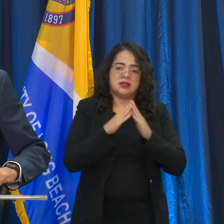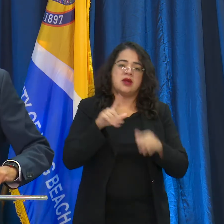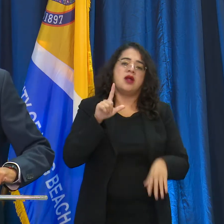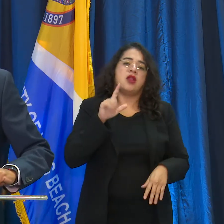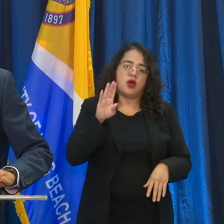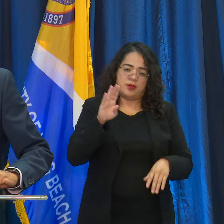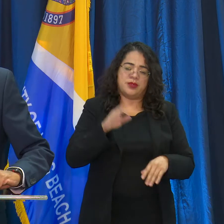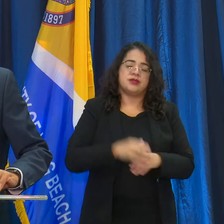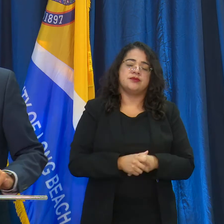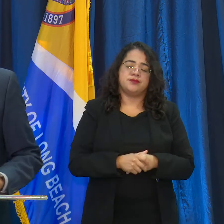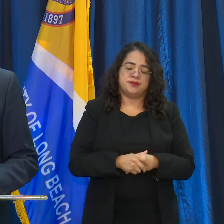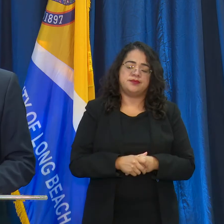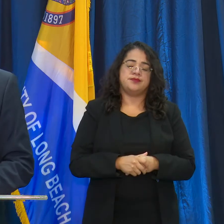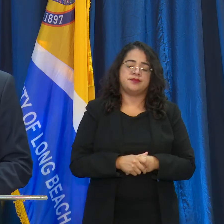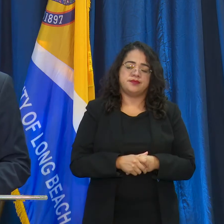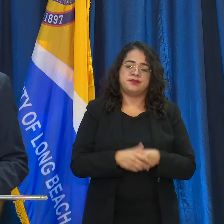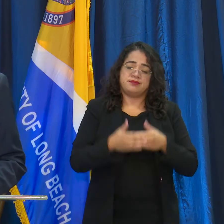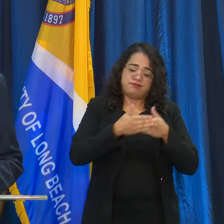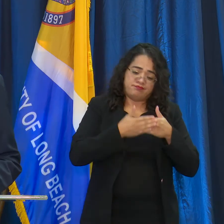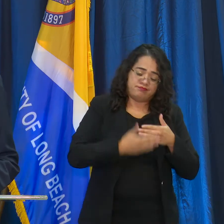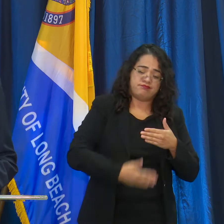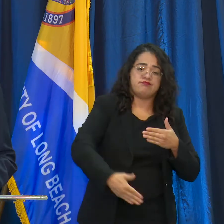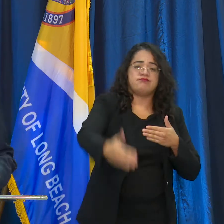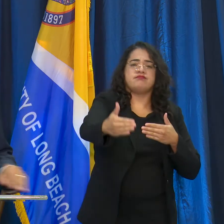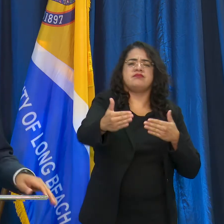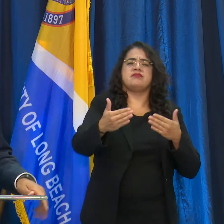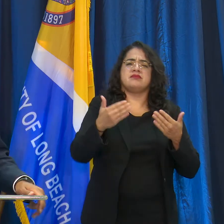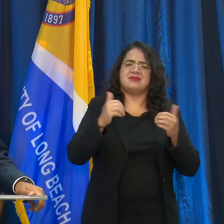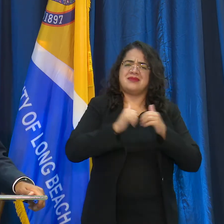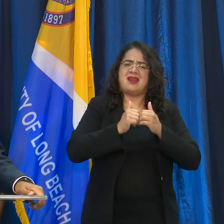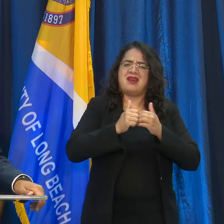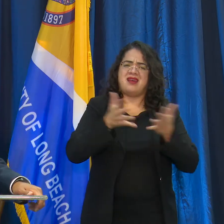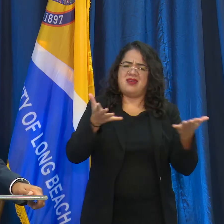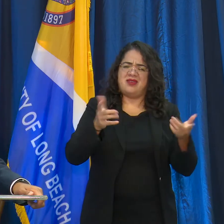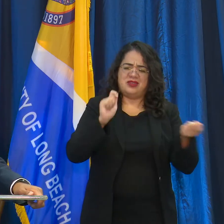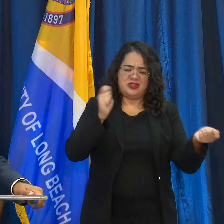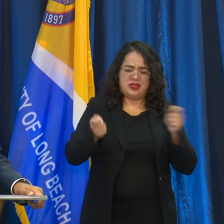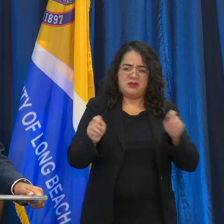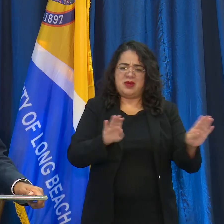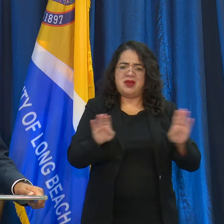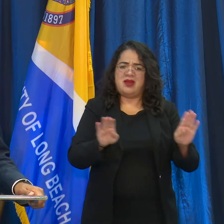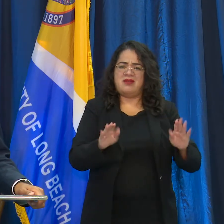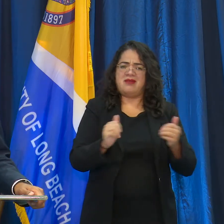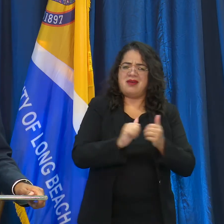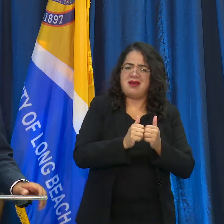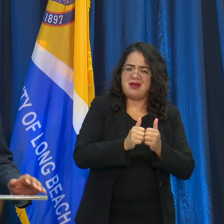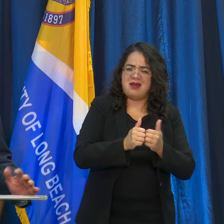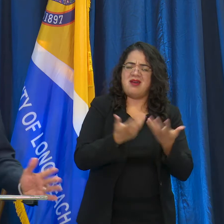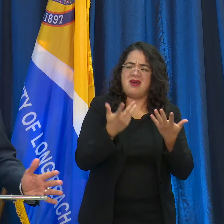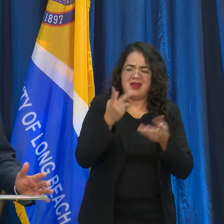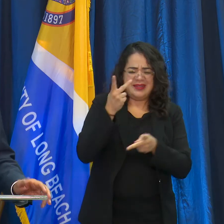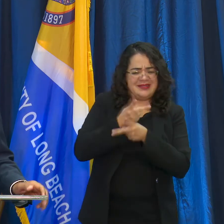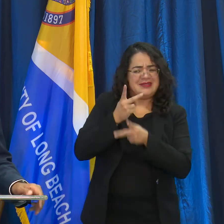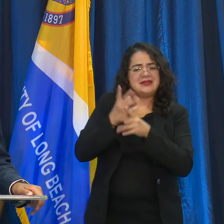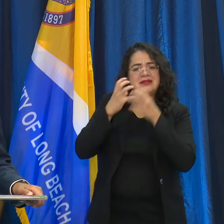in a way that thinks about the most vulnerable first. As my mother's son and and as your mayor,